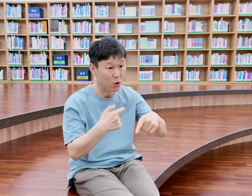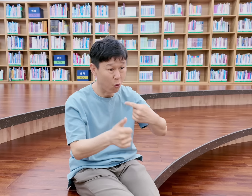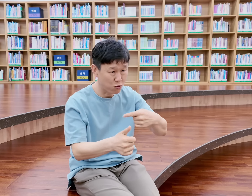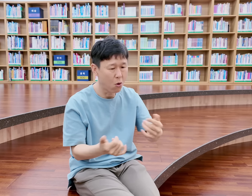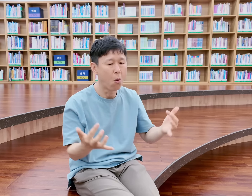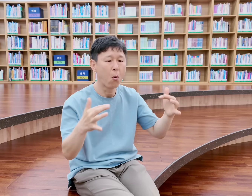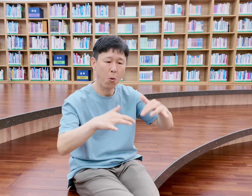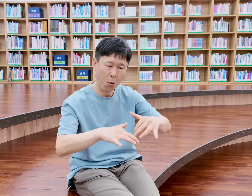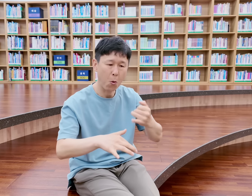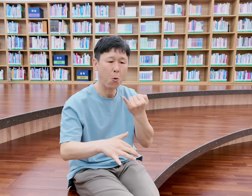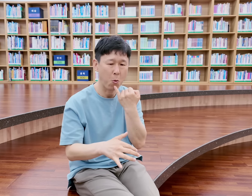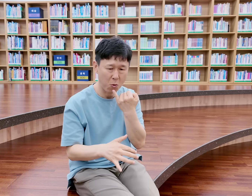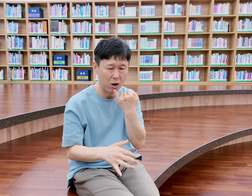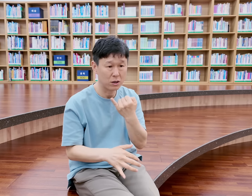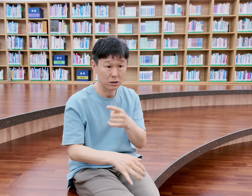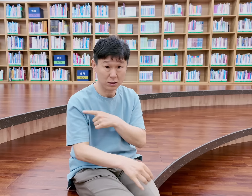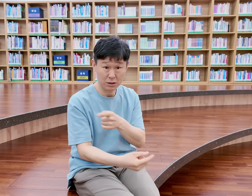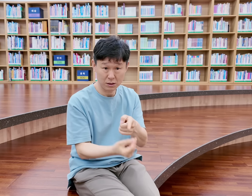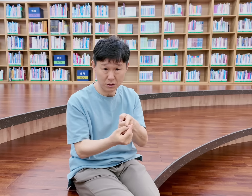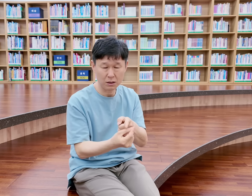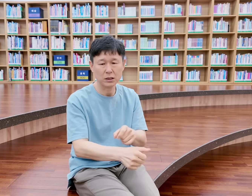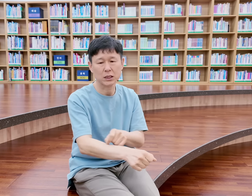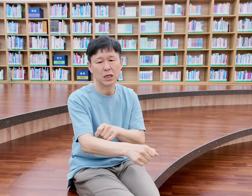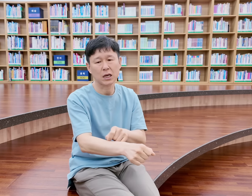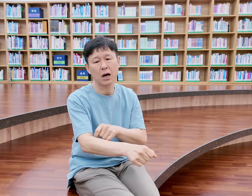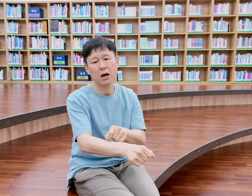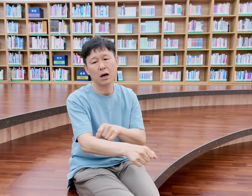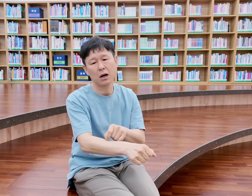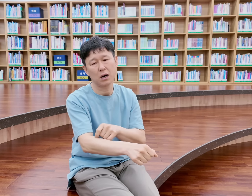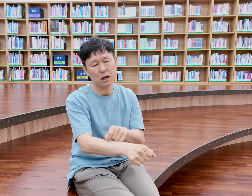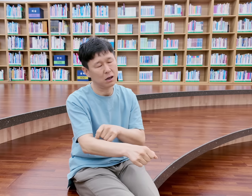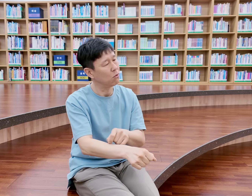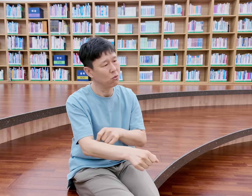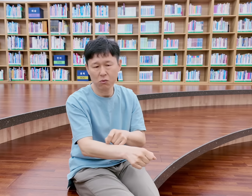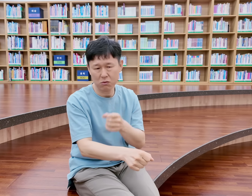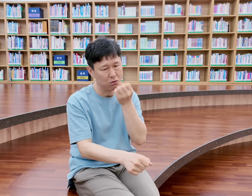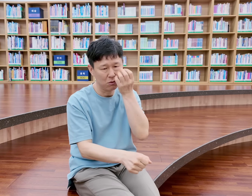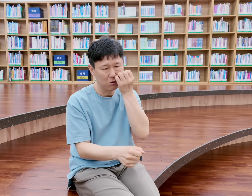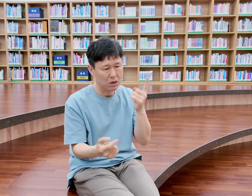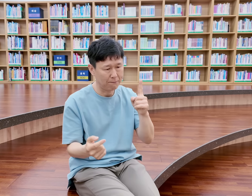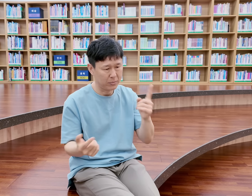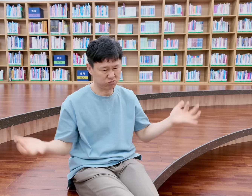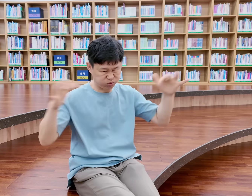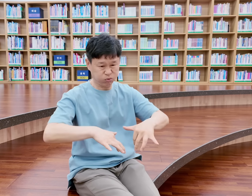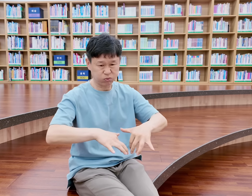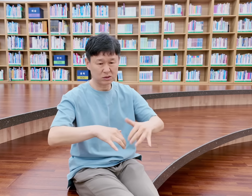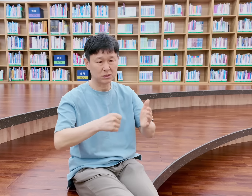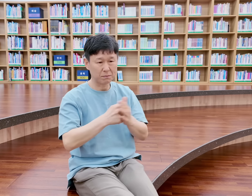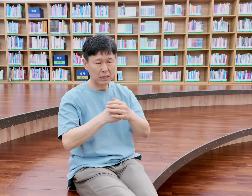sign language education is operated with an appropriate number of people. Special lectures are the most popular and attract a lot of people at once.